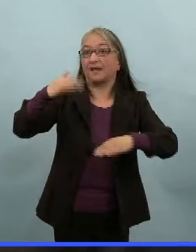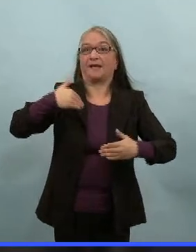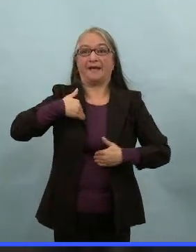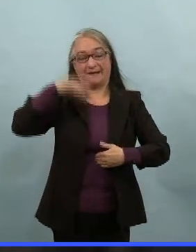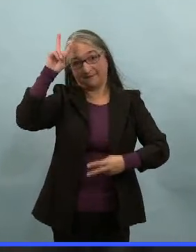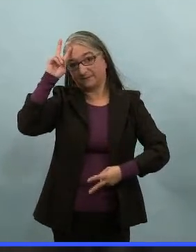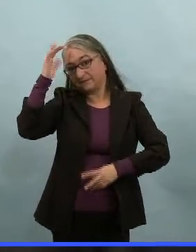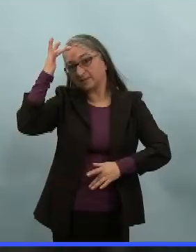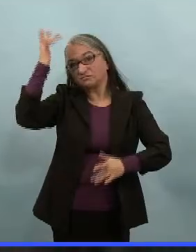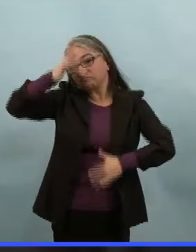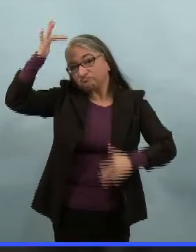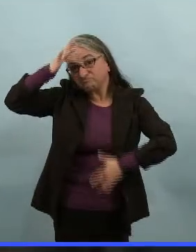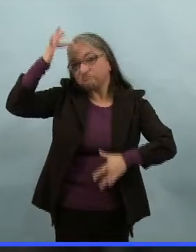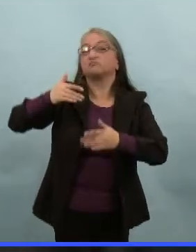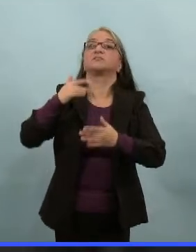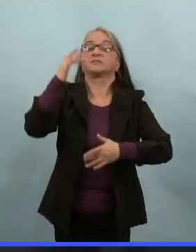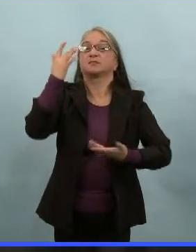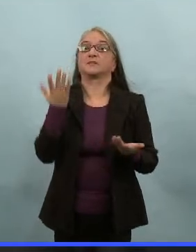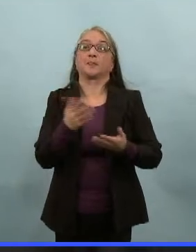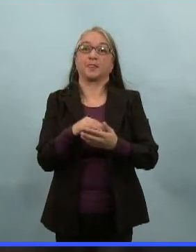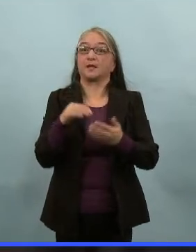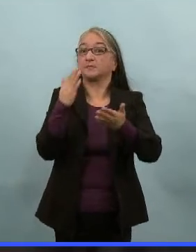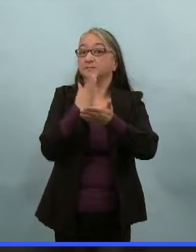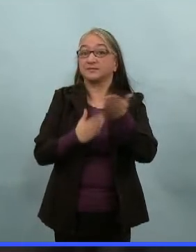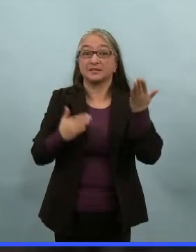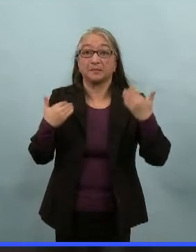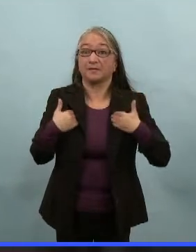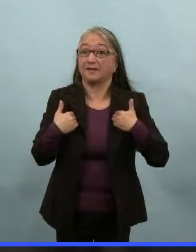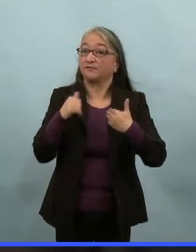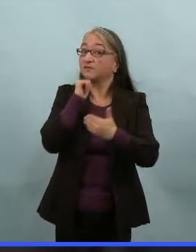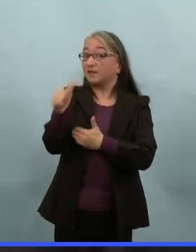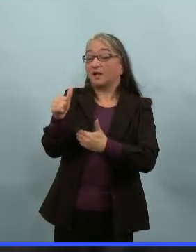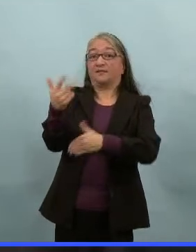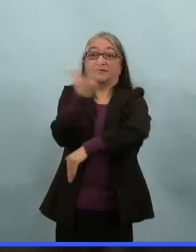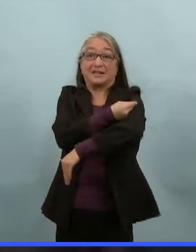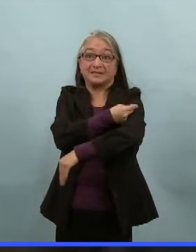if they're unvaccinated that they may be able to qualify to get a monoclonal